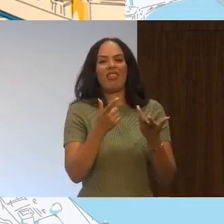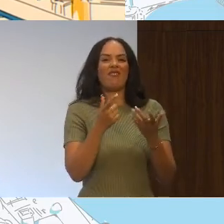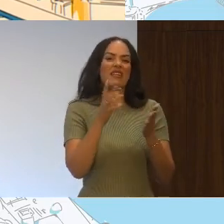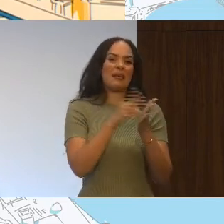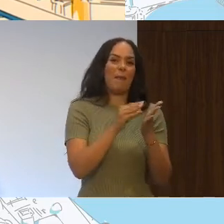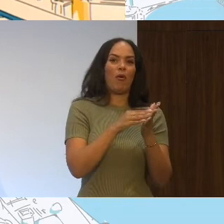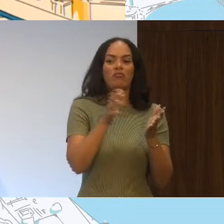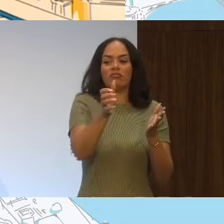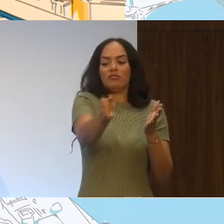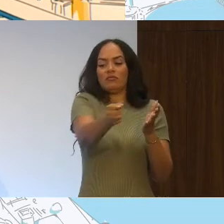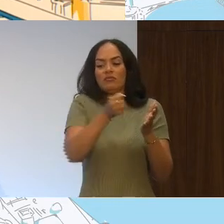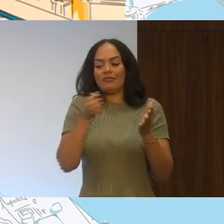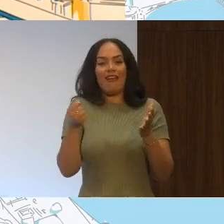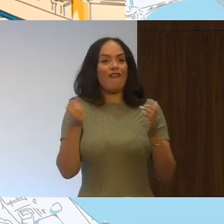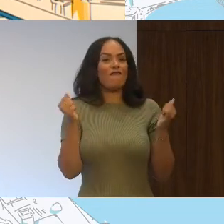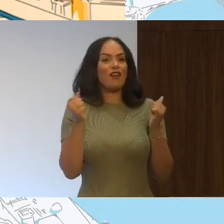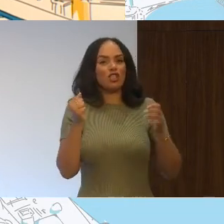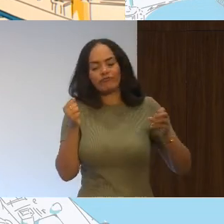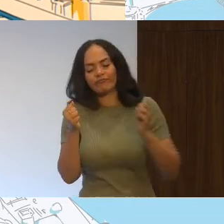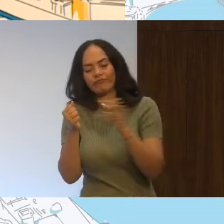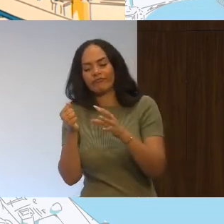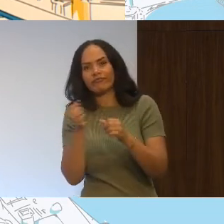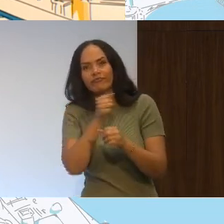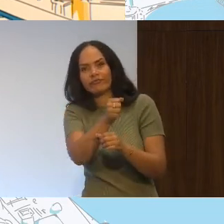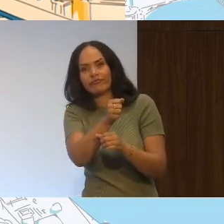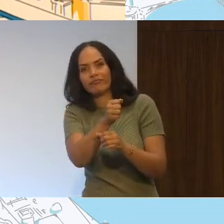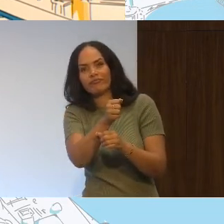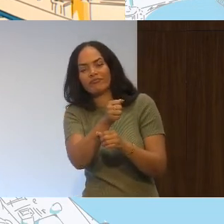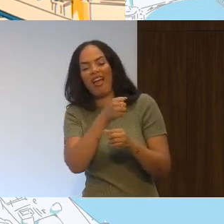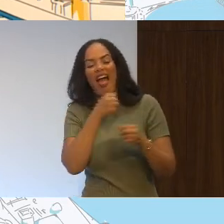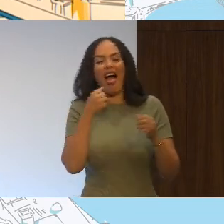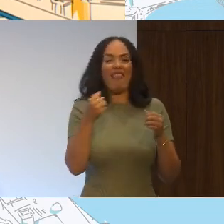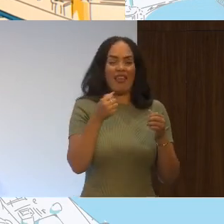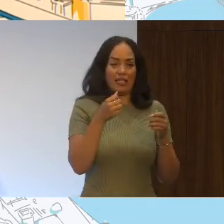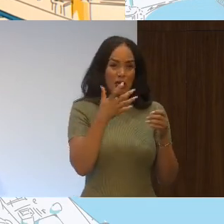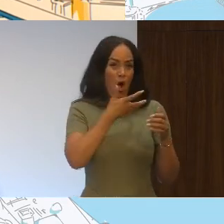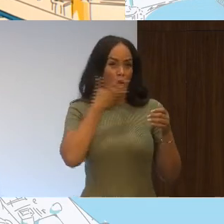a little bit, you can cut it in all sorts of things. You learn a lot of skills that you don't want to have.